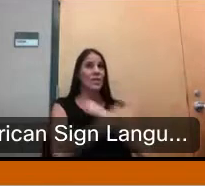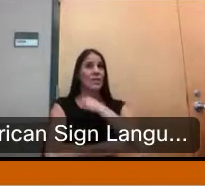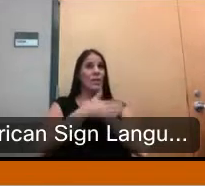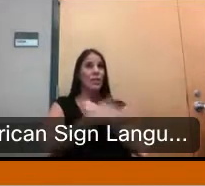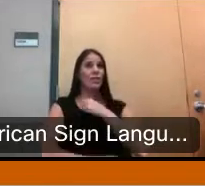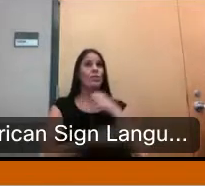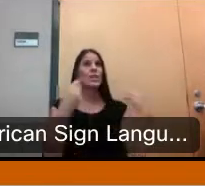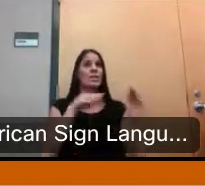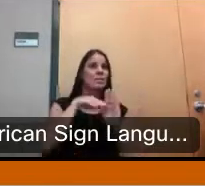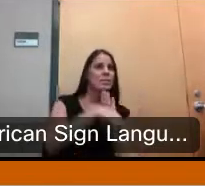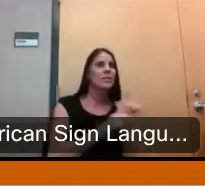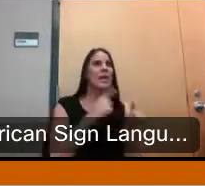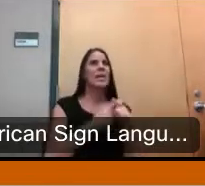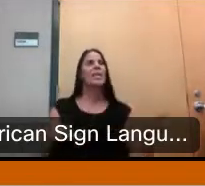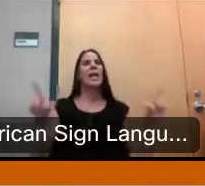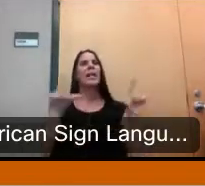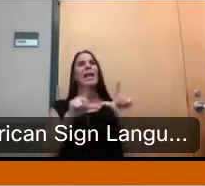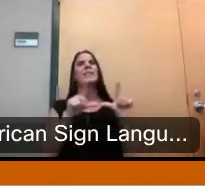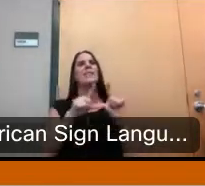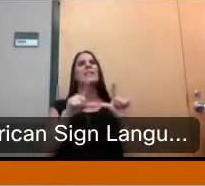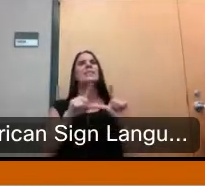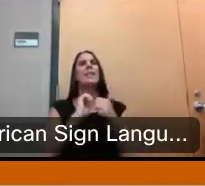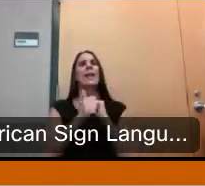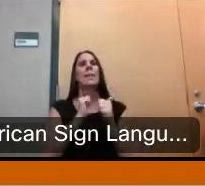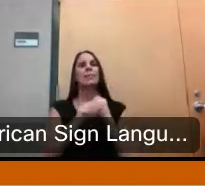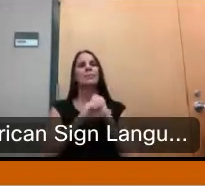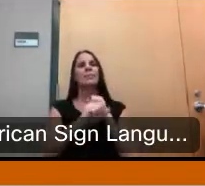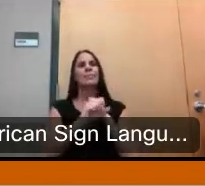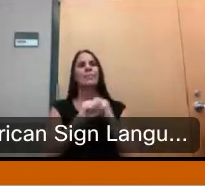the campaign to the whole country. And it is only in hindsight that don't run